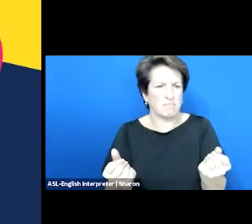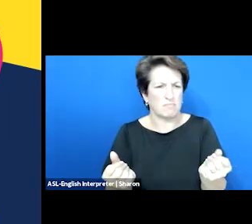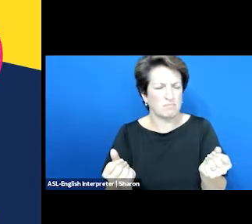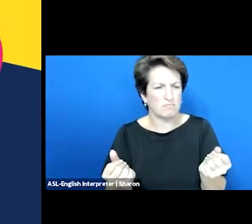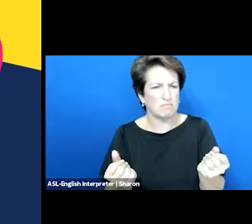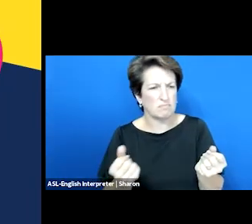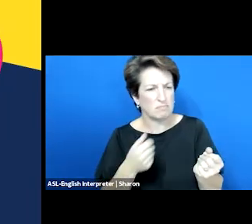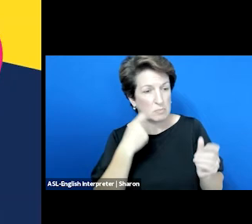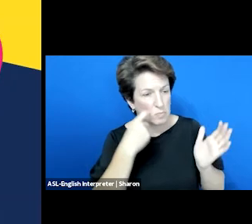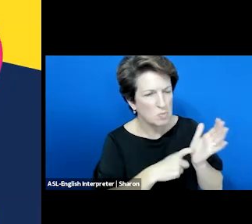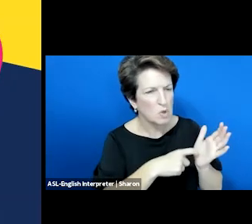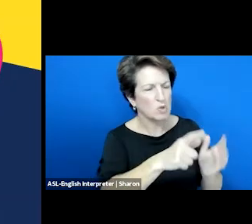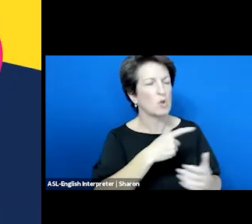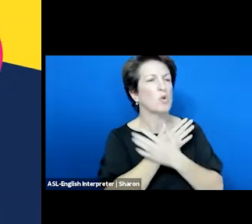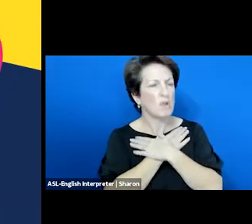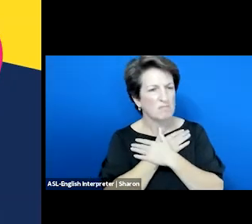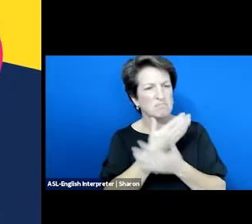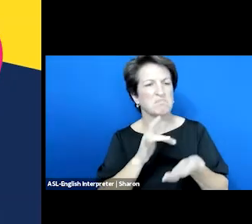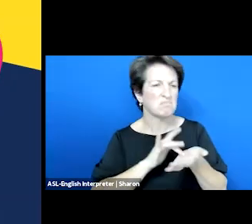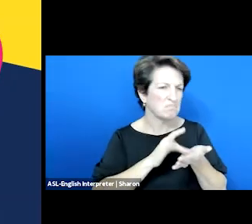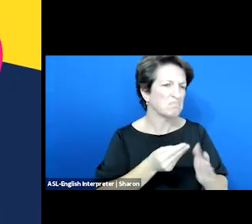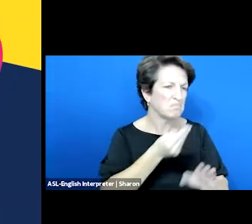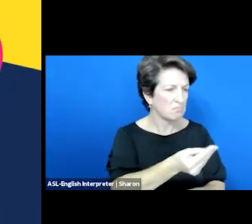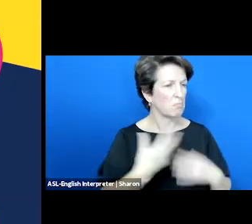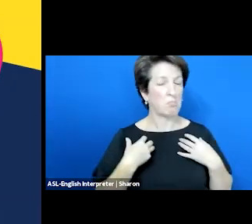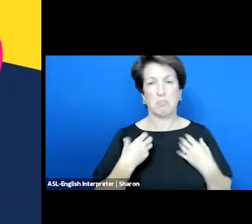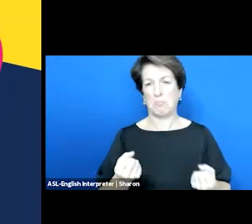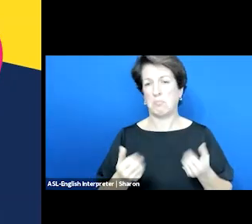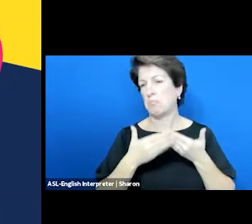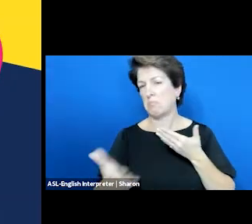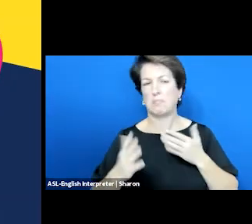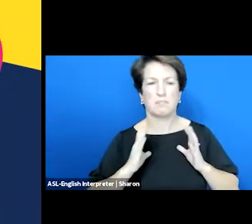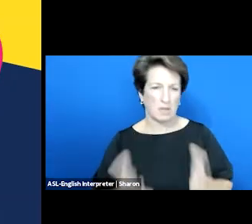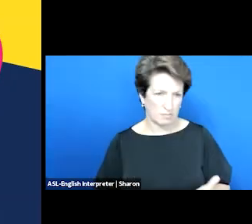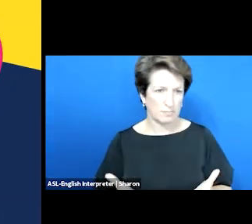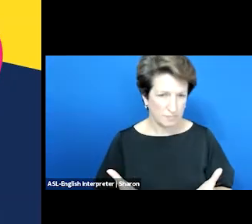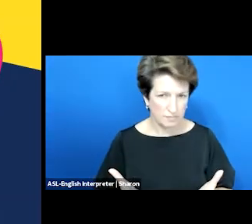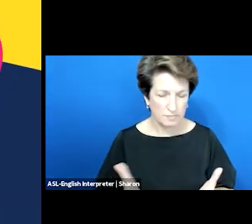recommendations for the use of the motor not vaccine, and has recommended that Pfizer now be